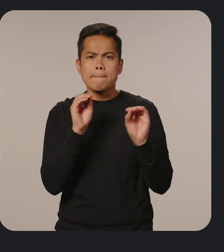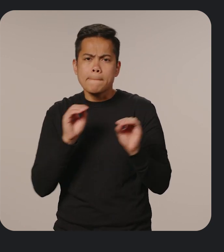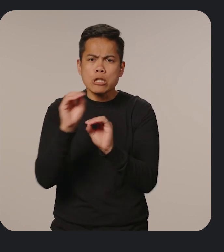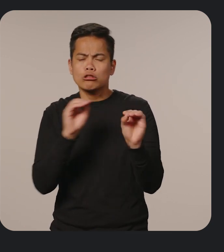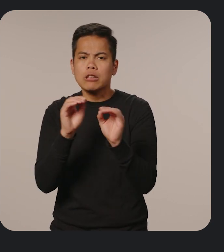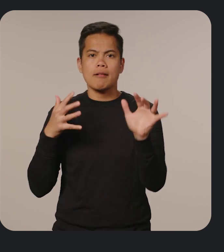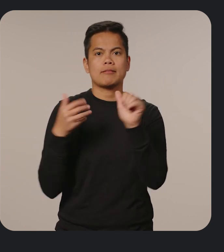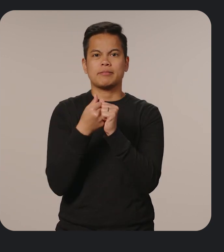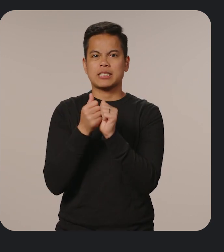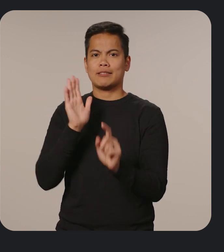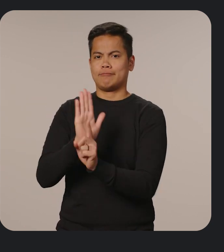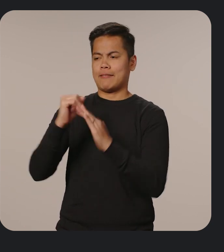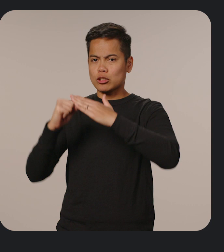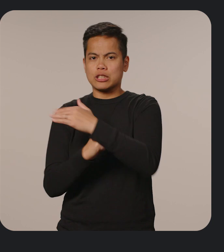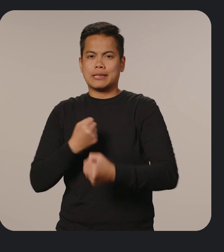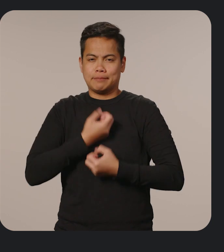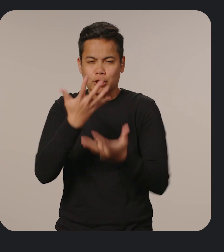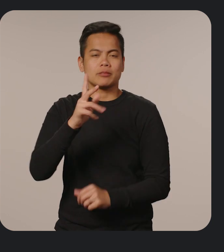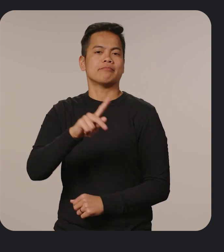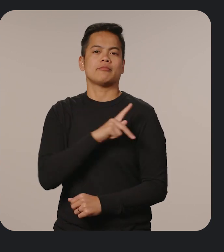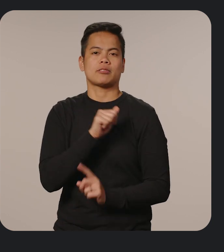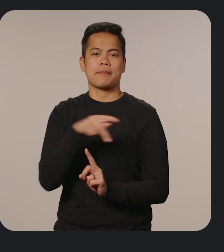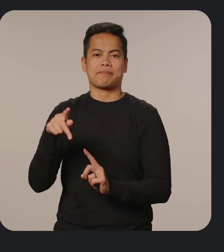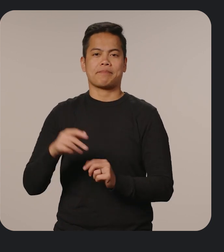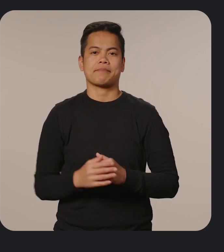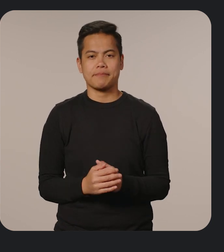Thanks, Andy. The Material Motion update is a celebration